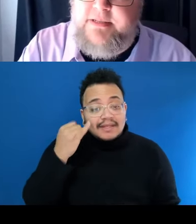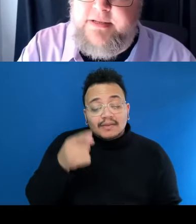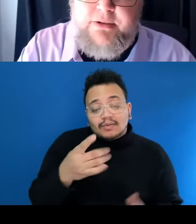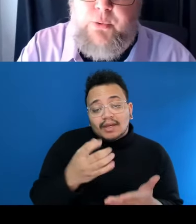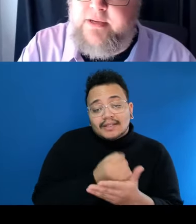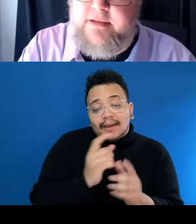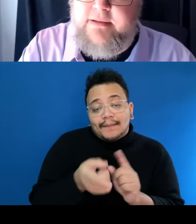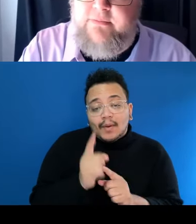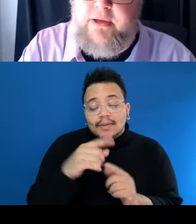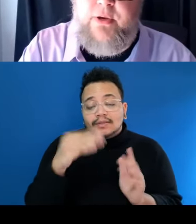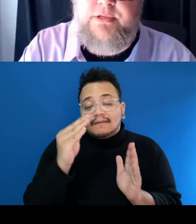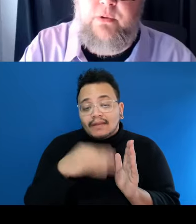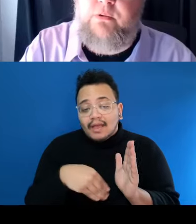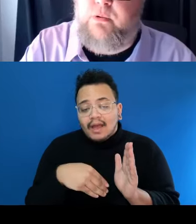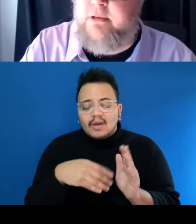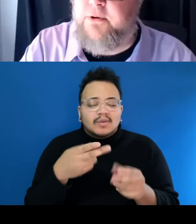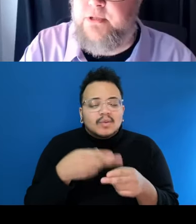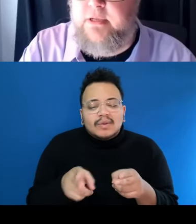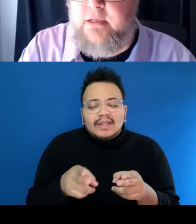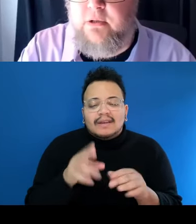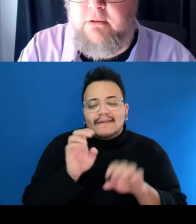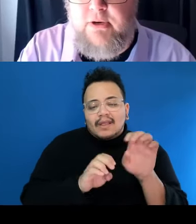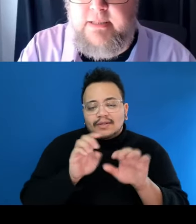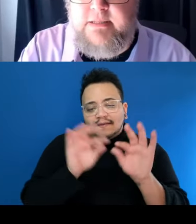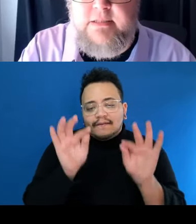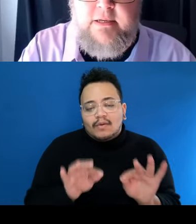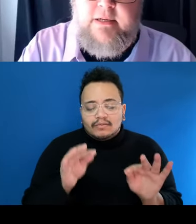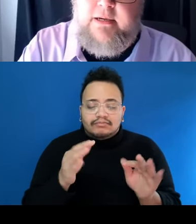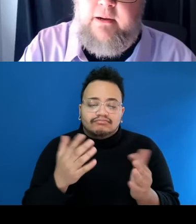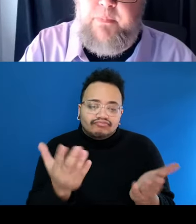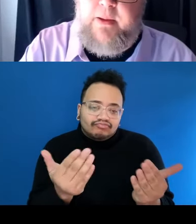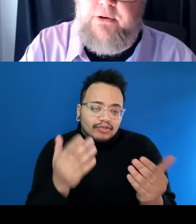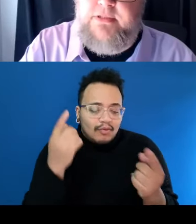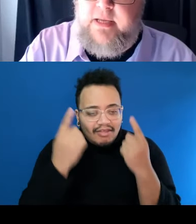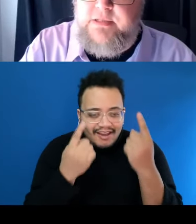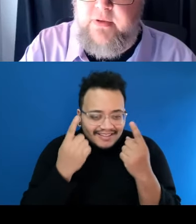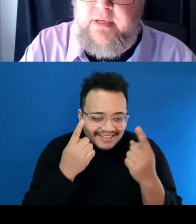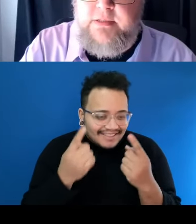it's a quick evaluation. We would really appreciate your thoughts about today's event